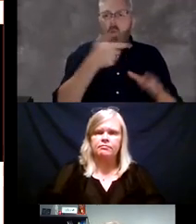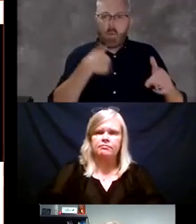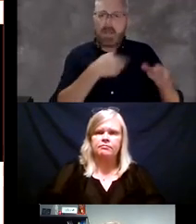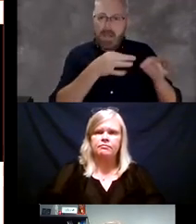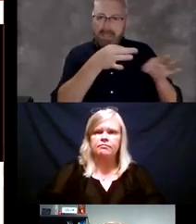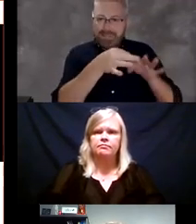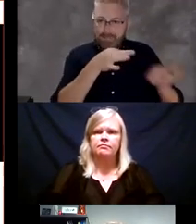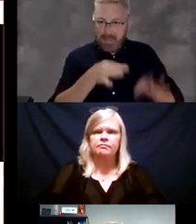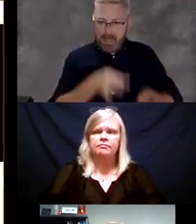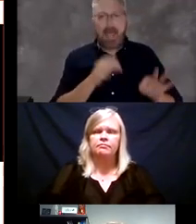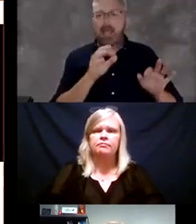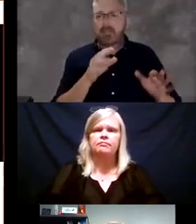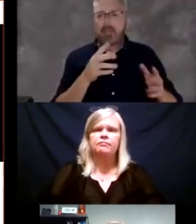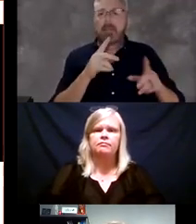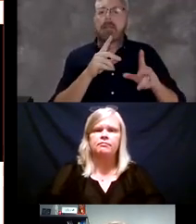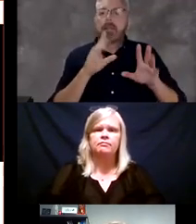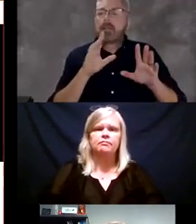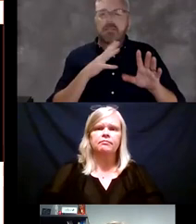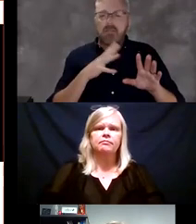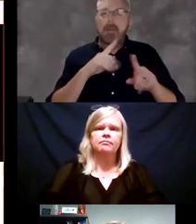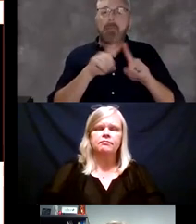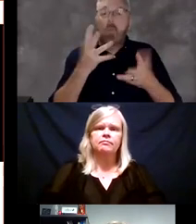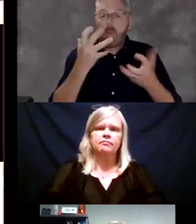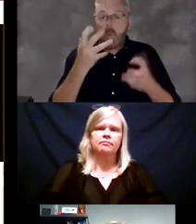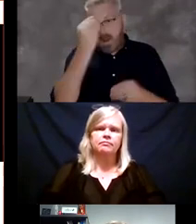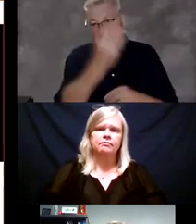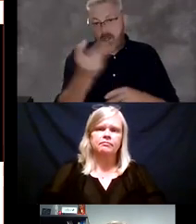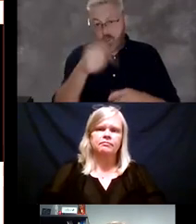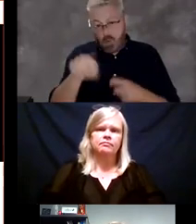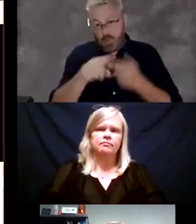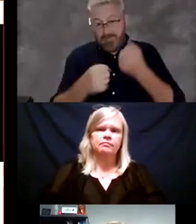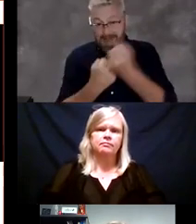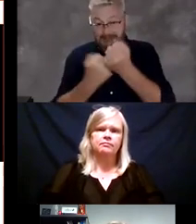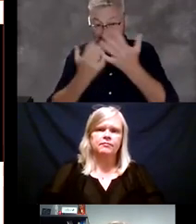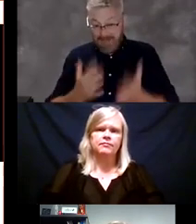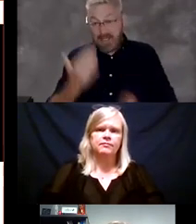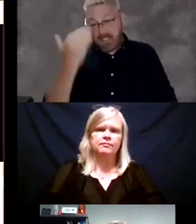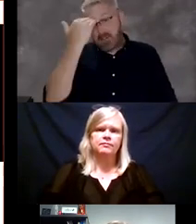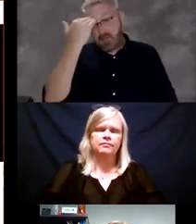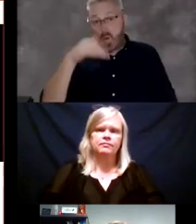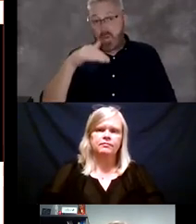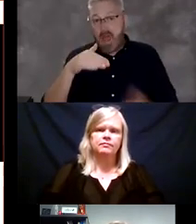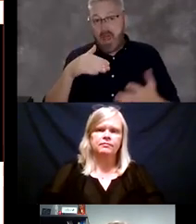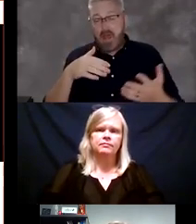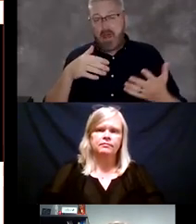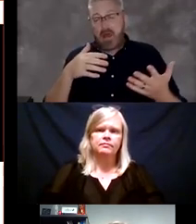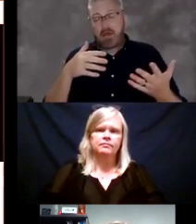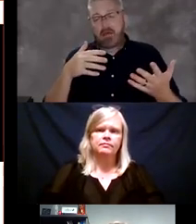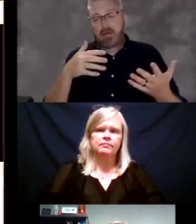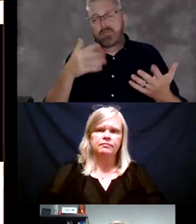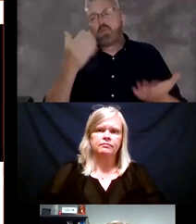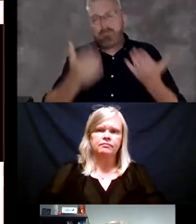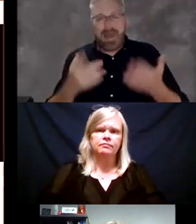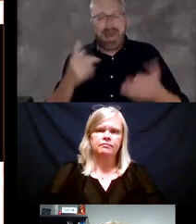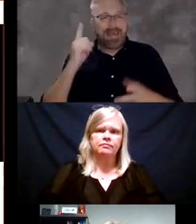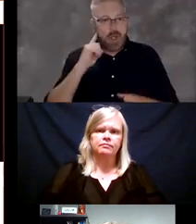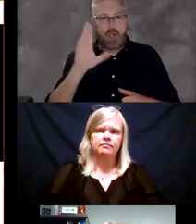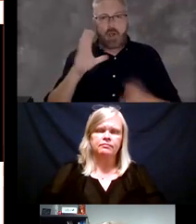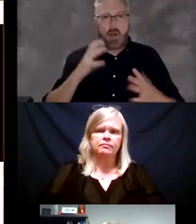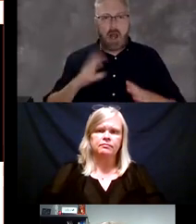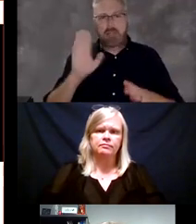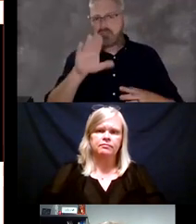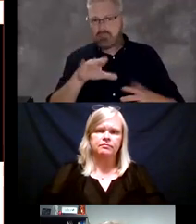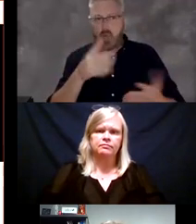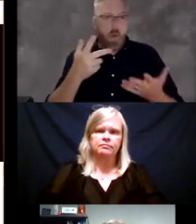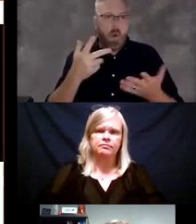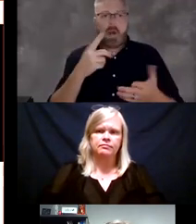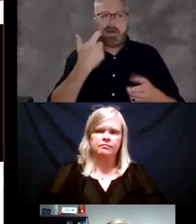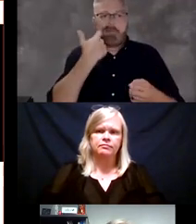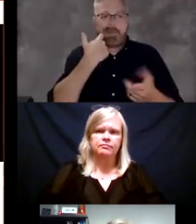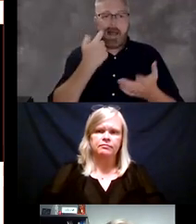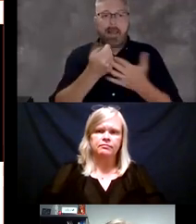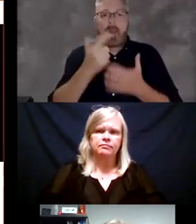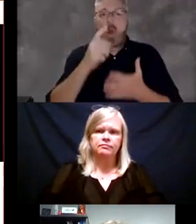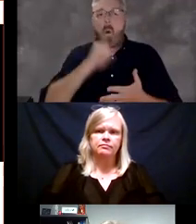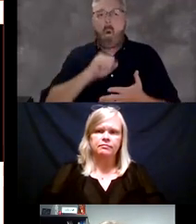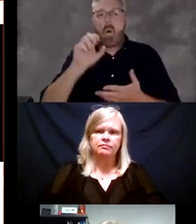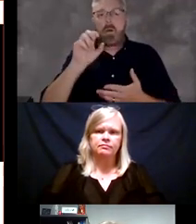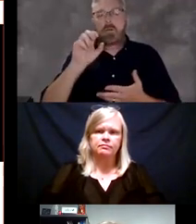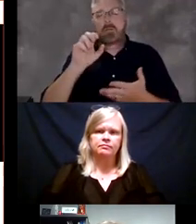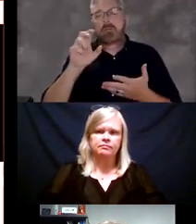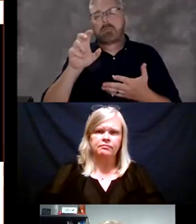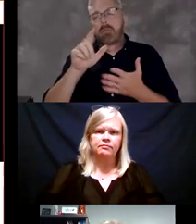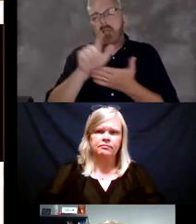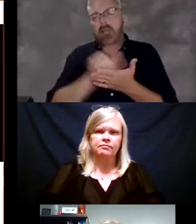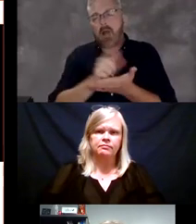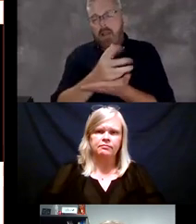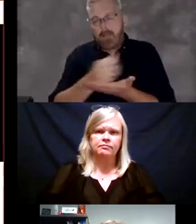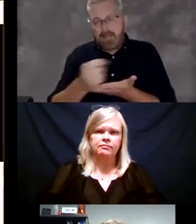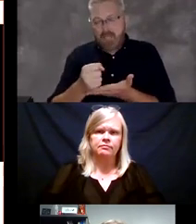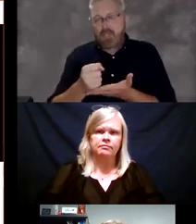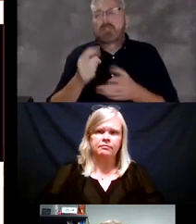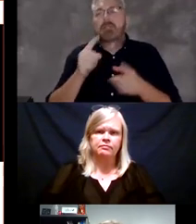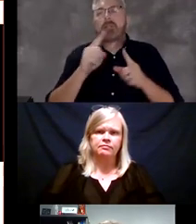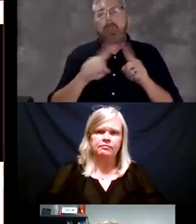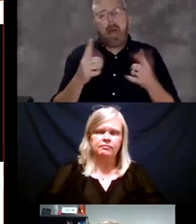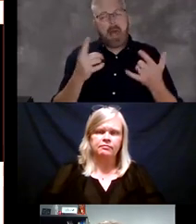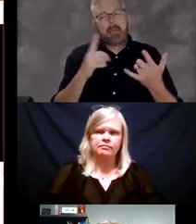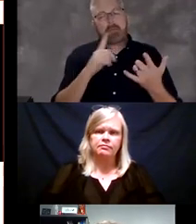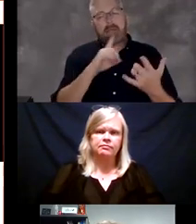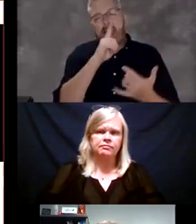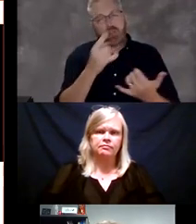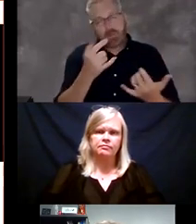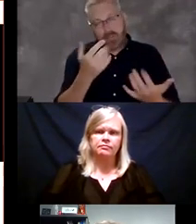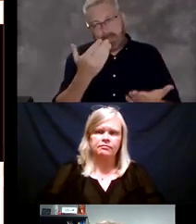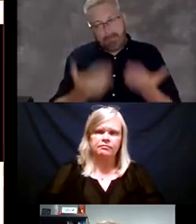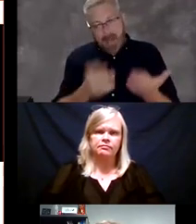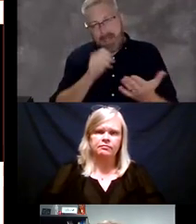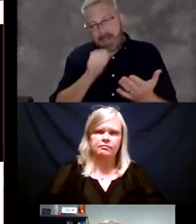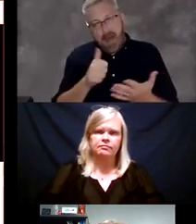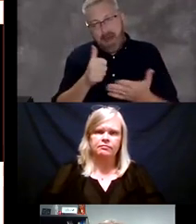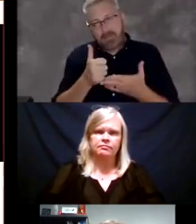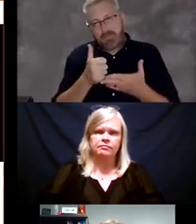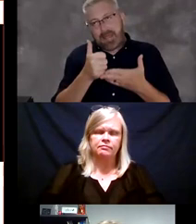BUT WE WANT ADVOCATES TO KNOW THAT IT MAY NOT BE OVERLY LEP